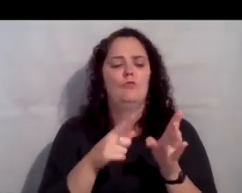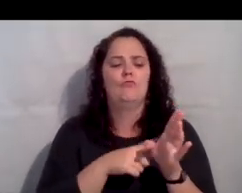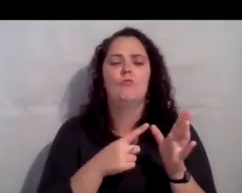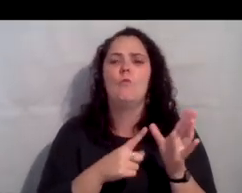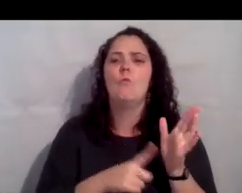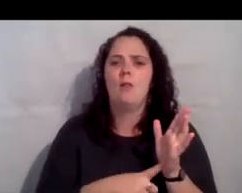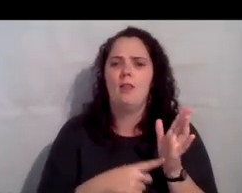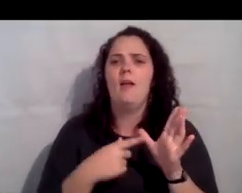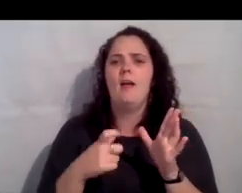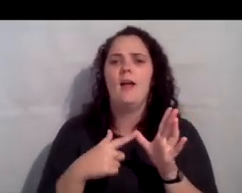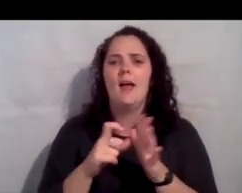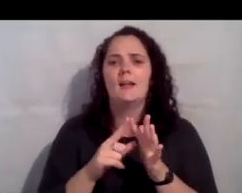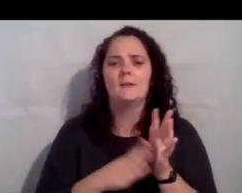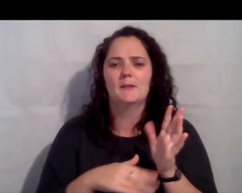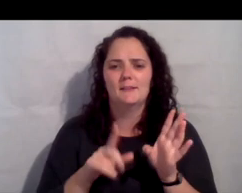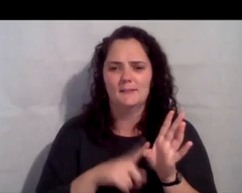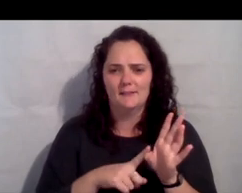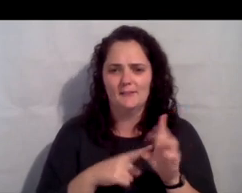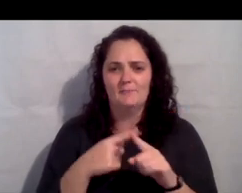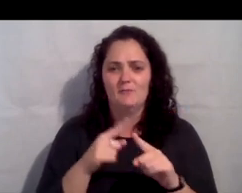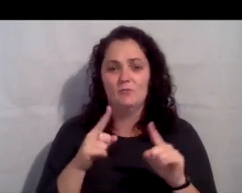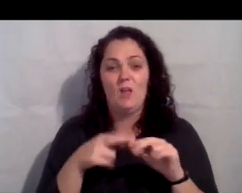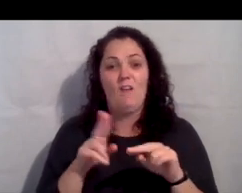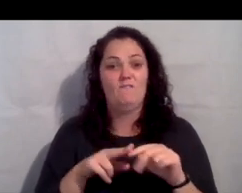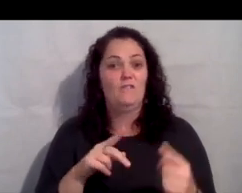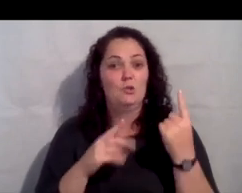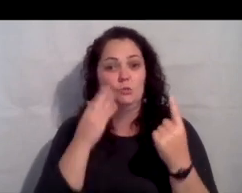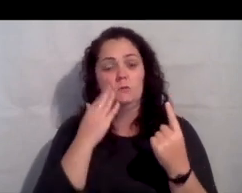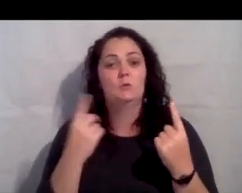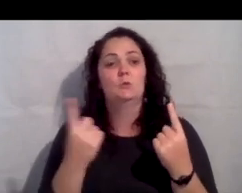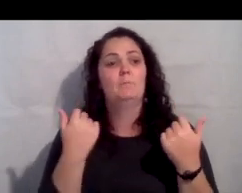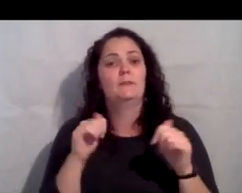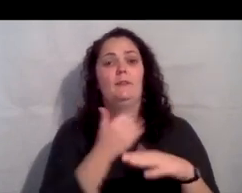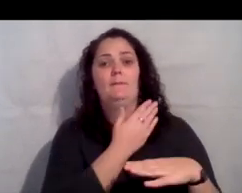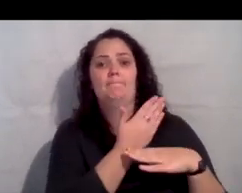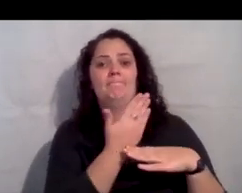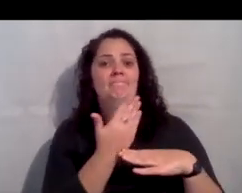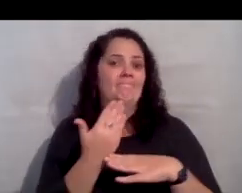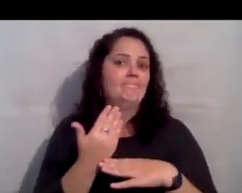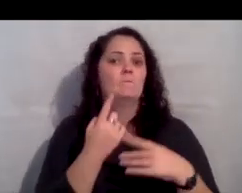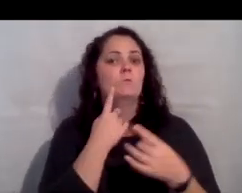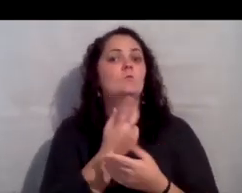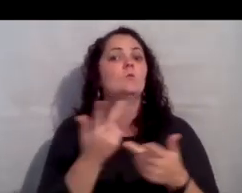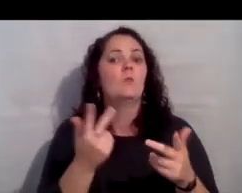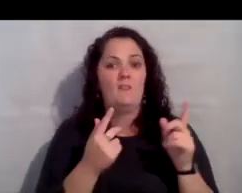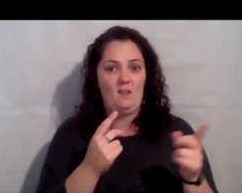the very first woman to ever have a retrospective exhibition at the Royal Academy. So she broke down a lot of barriers as a